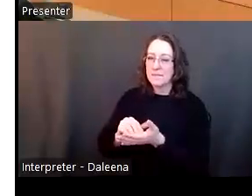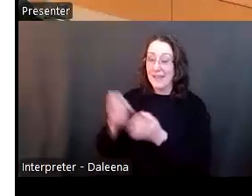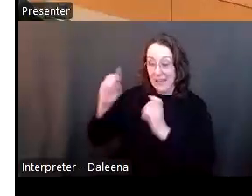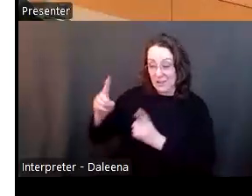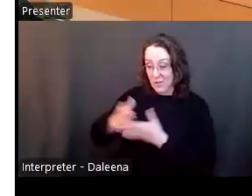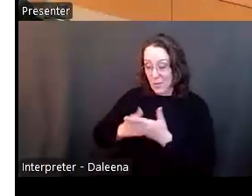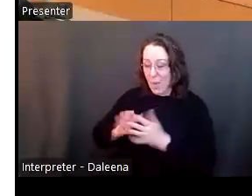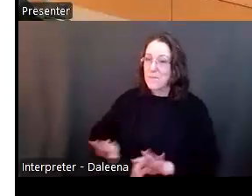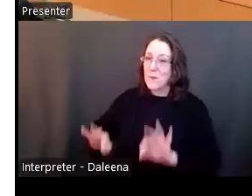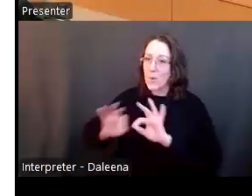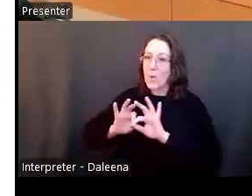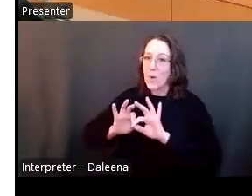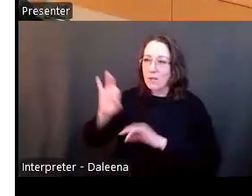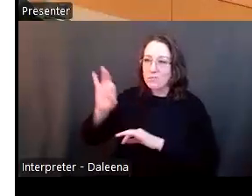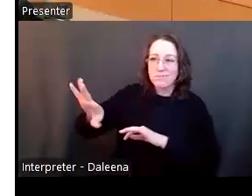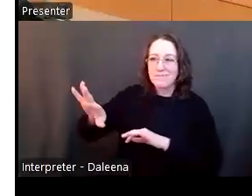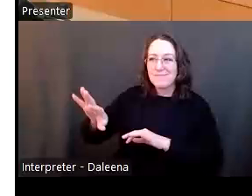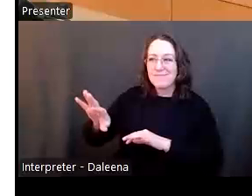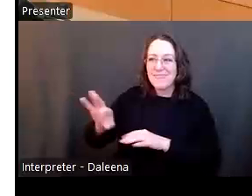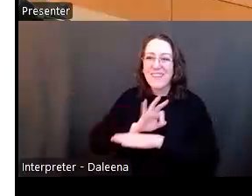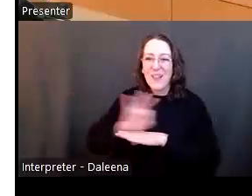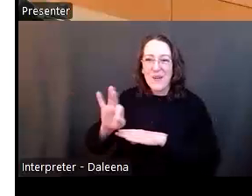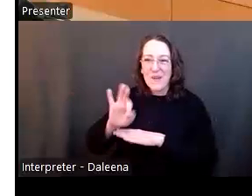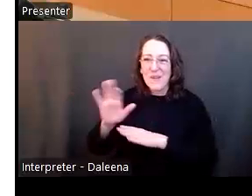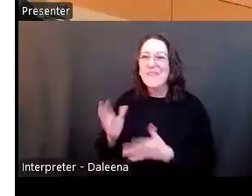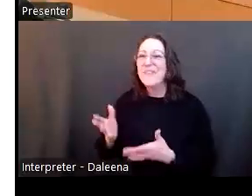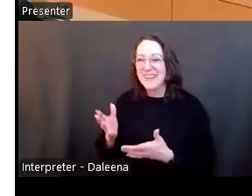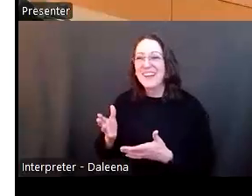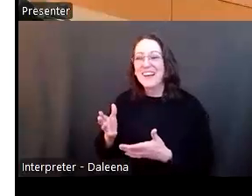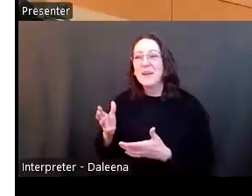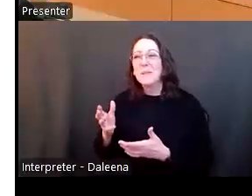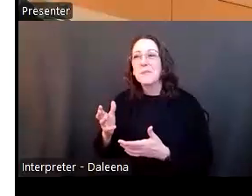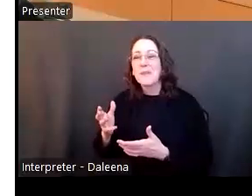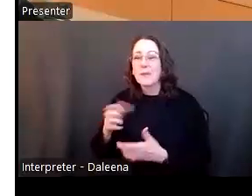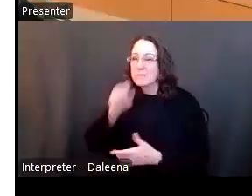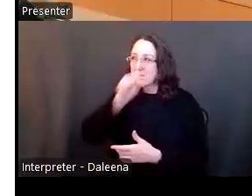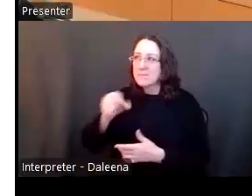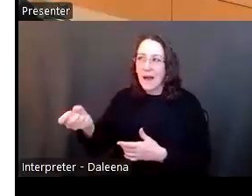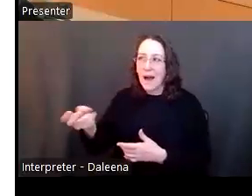and I'll just put in a plug for our fellowship um so we would love to um hire and train more